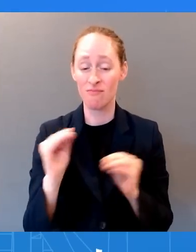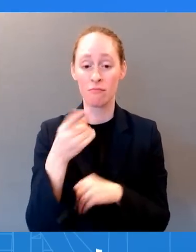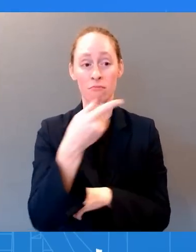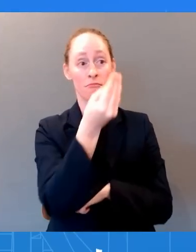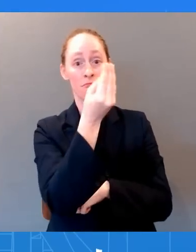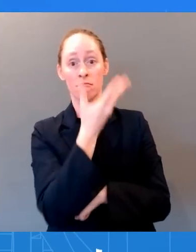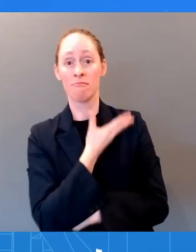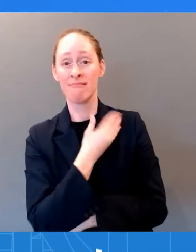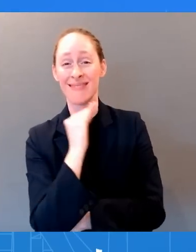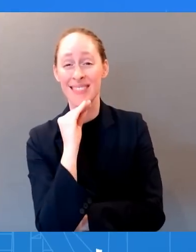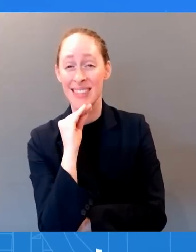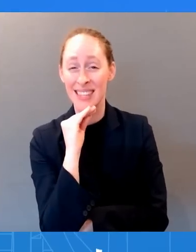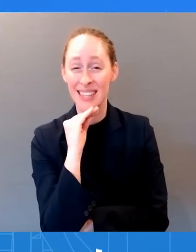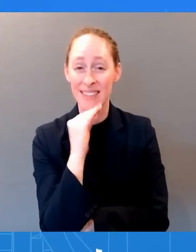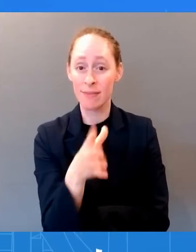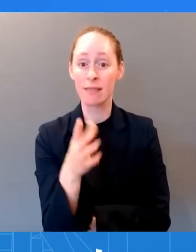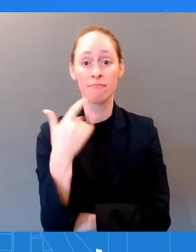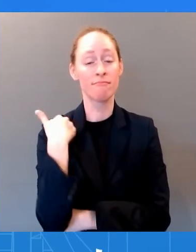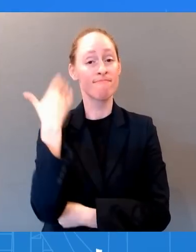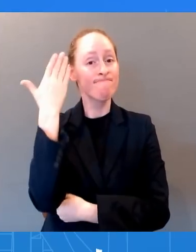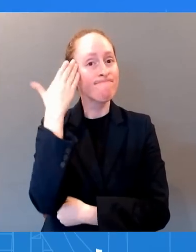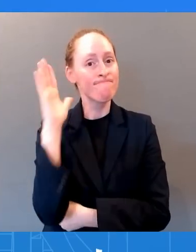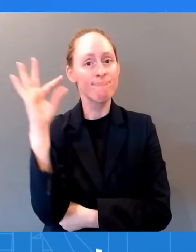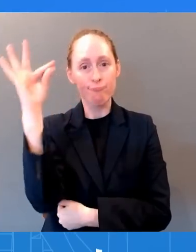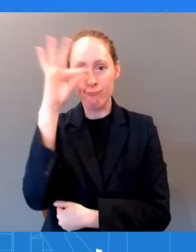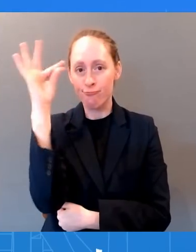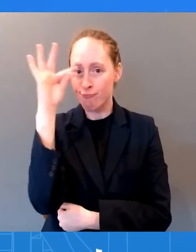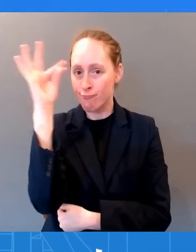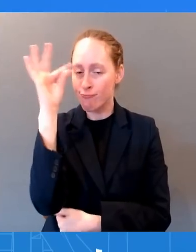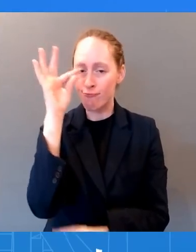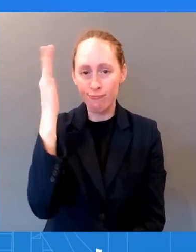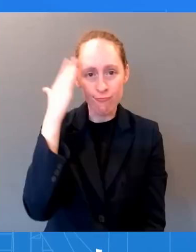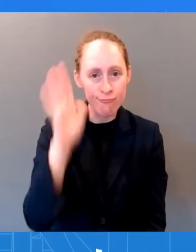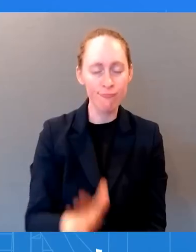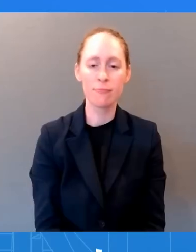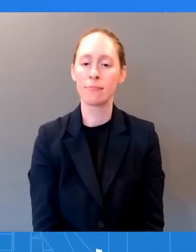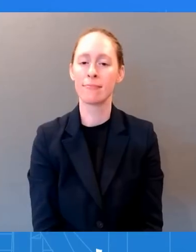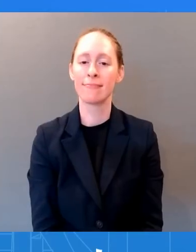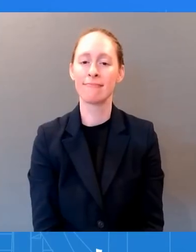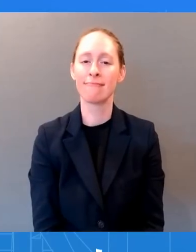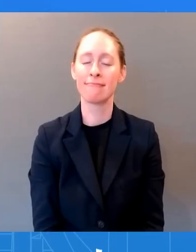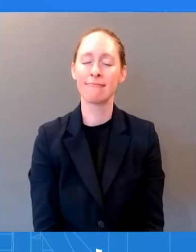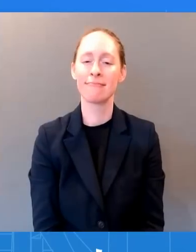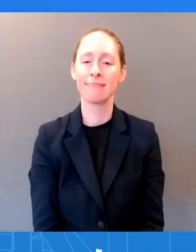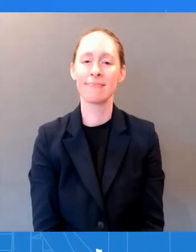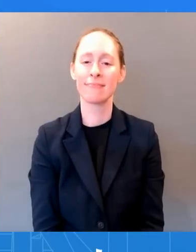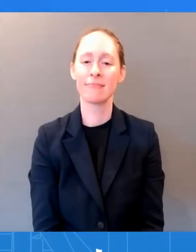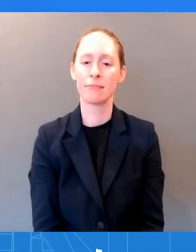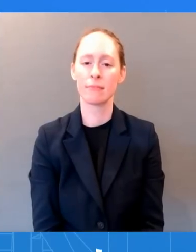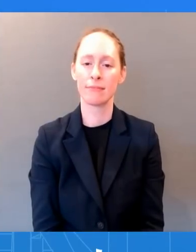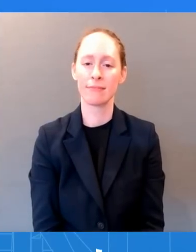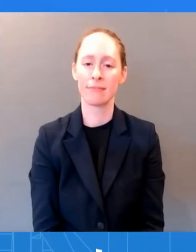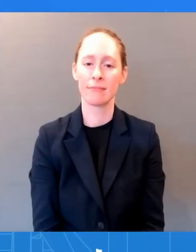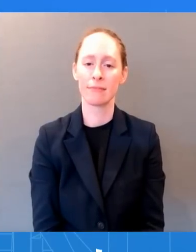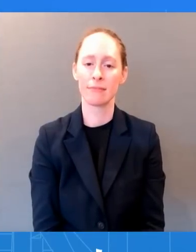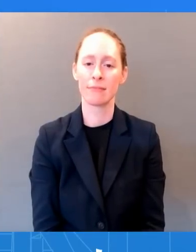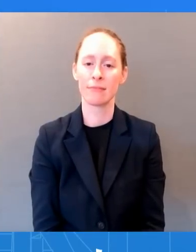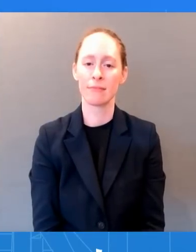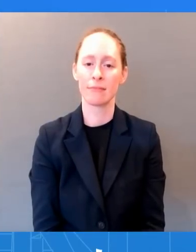And I'll leave it at that. The Press: I just want to be really clear: You can say that he was not briefed about the warrant execution, but you can't say whether he's been briefed on any --